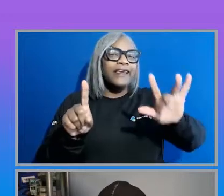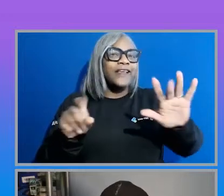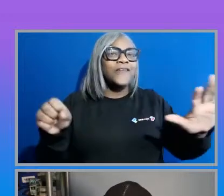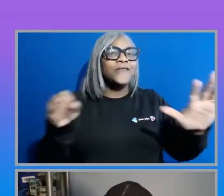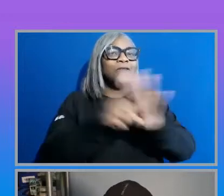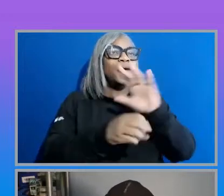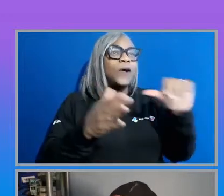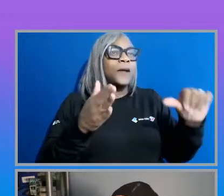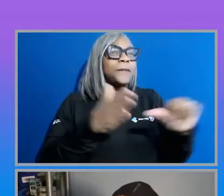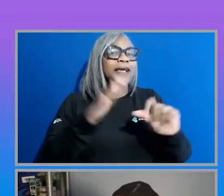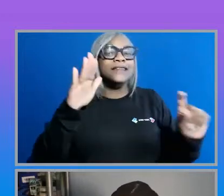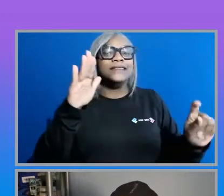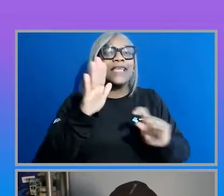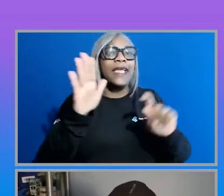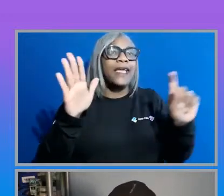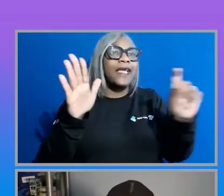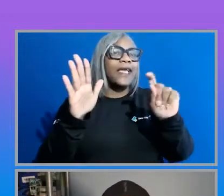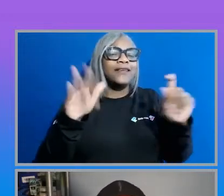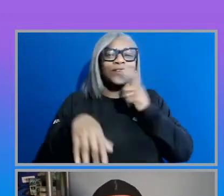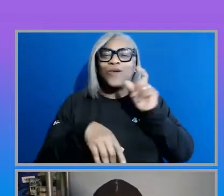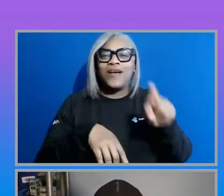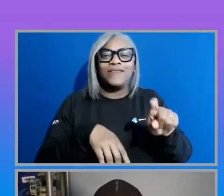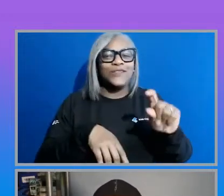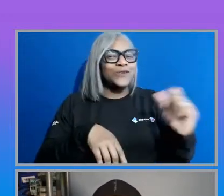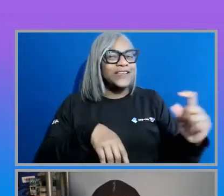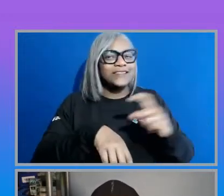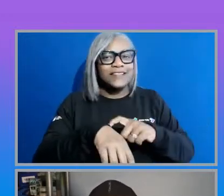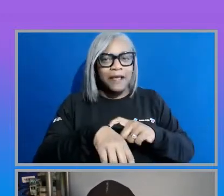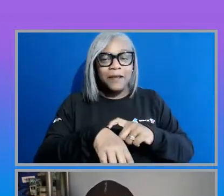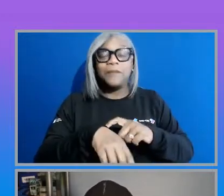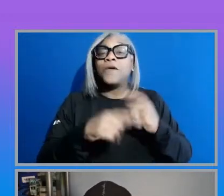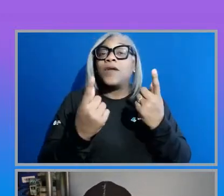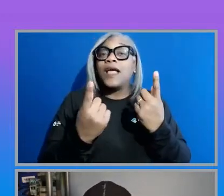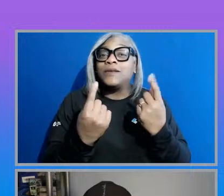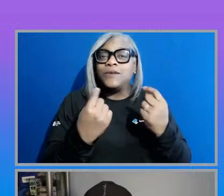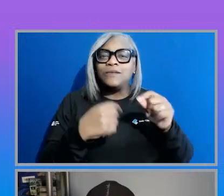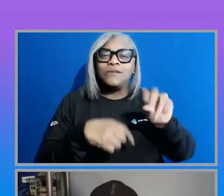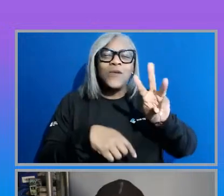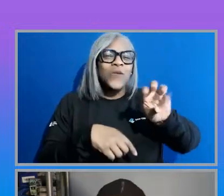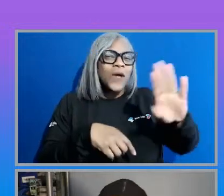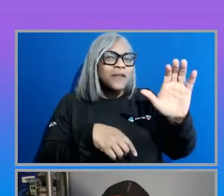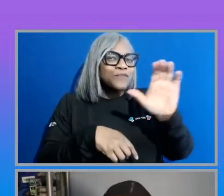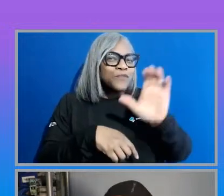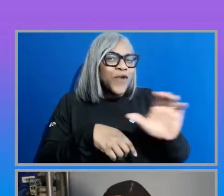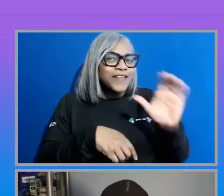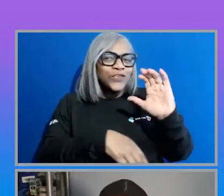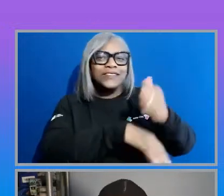having to hit full page scan every single time, I can put the web browser in like a listening